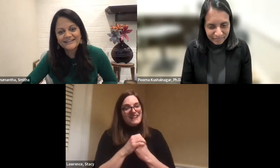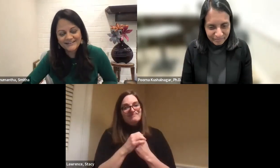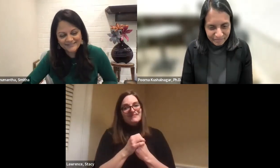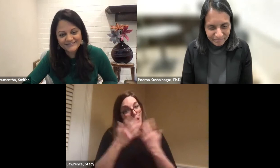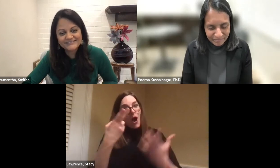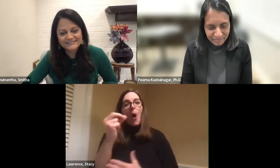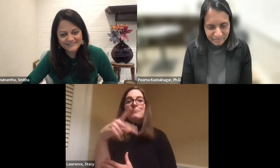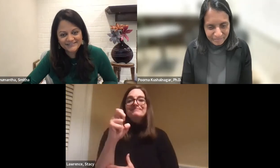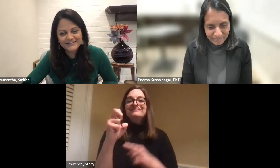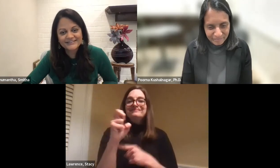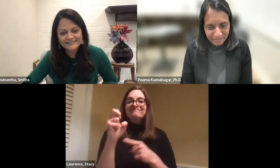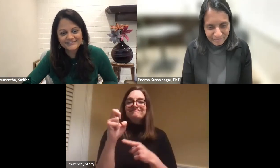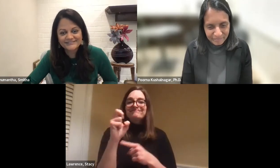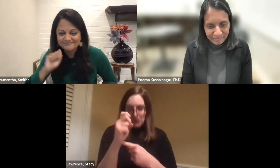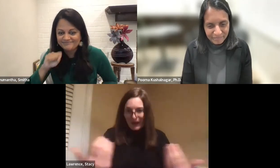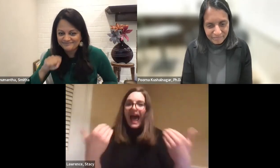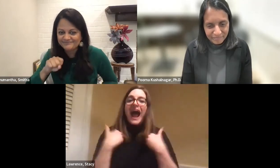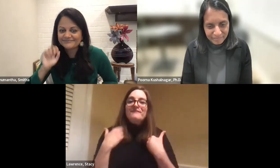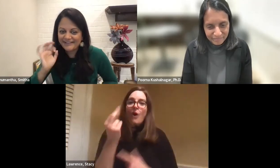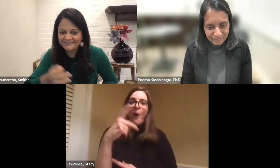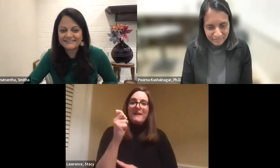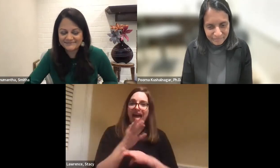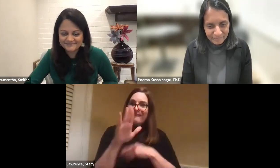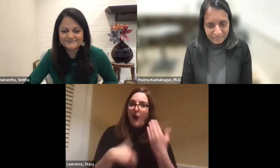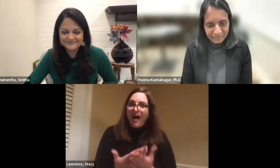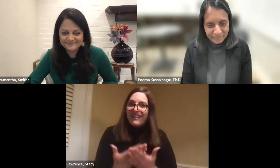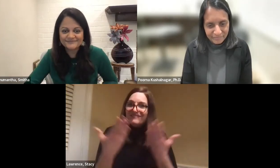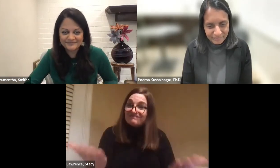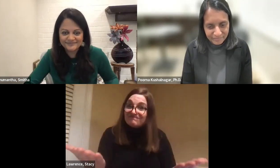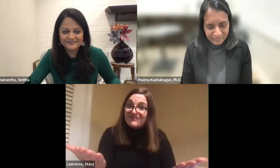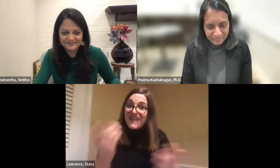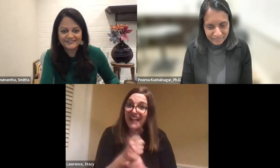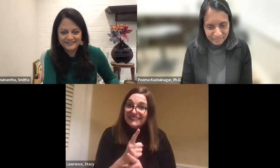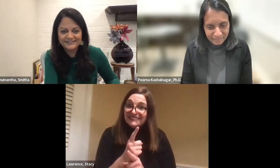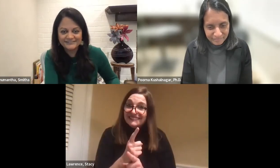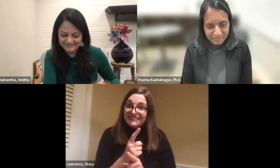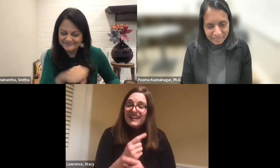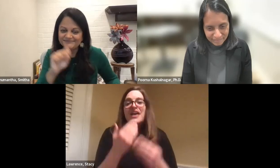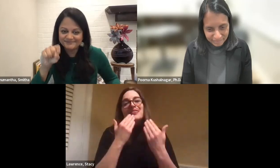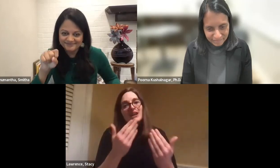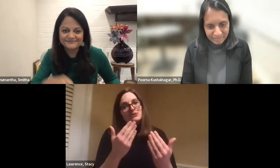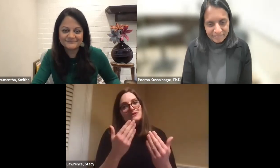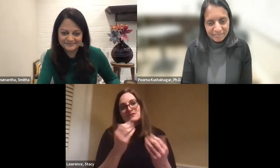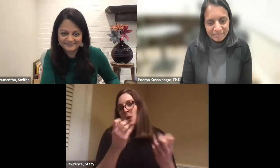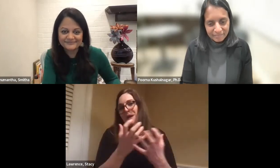Oh, that's wonderful. Thank you so much because, like I said, now, after all of this, we have hope...